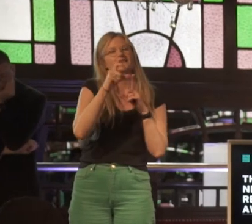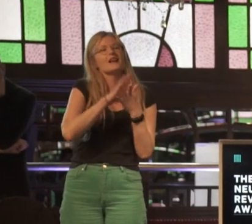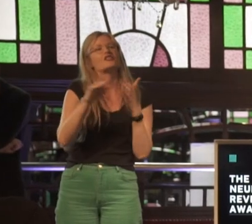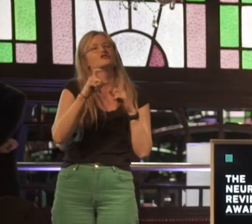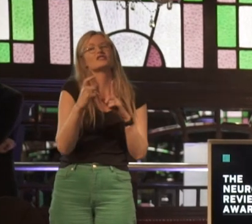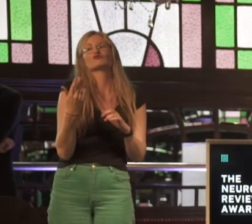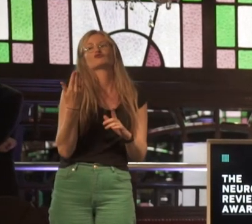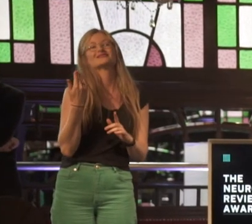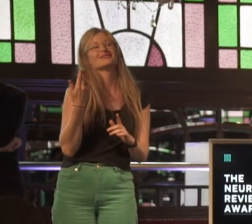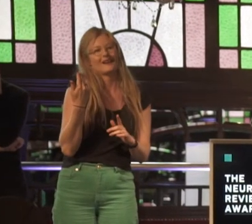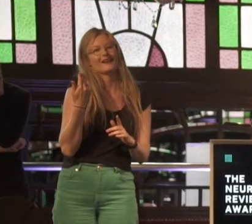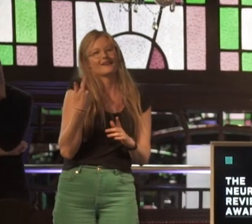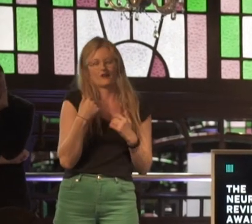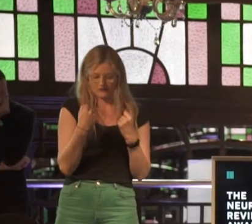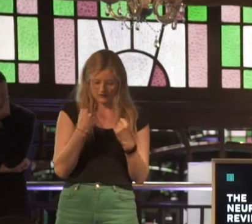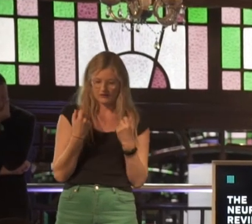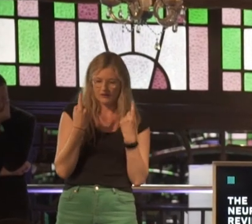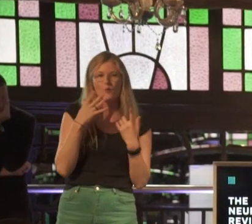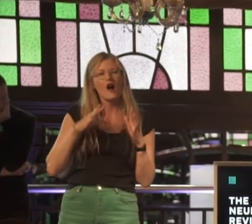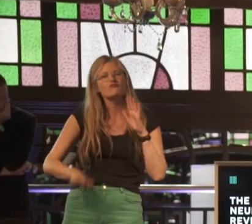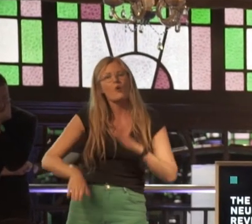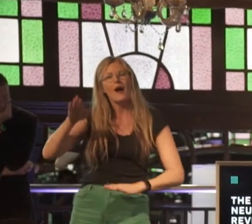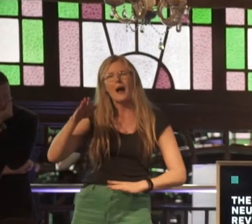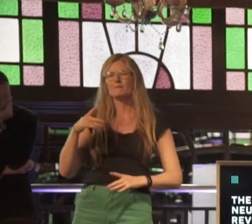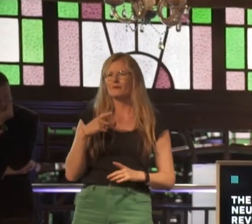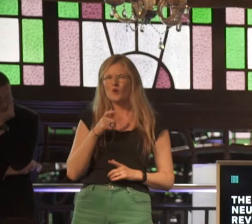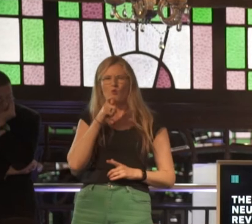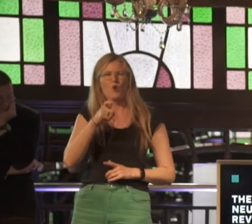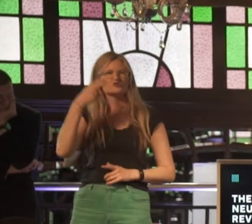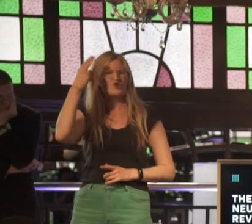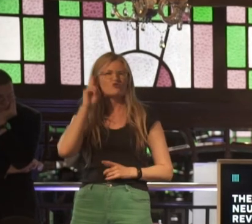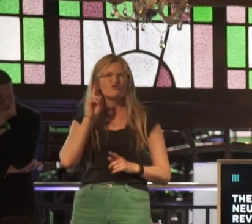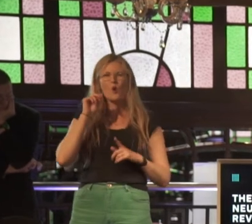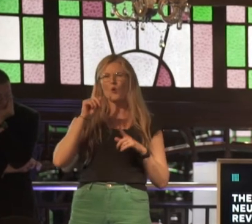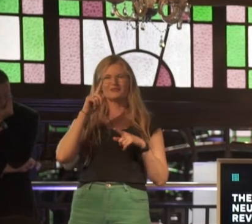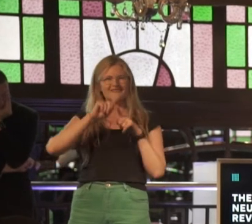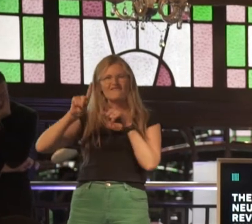Like I say in my show, growing up, we didn't really have words like neurodiversity. I was just called a thick, useless twat.